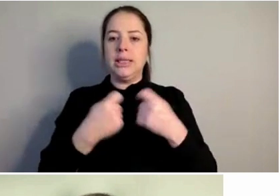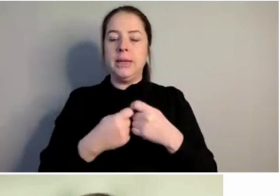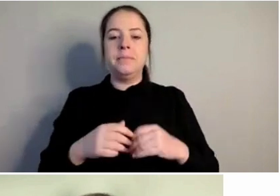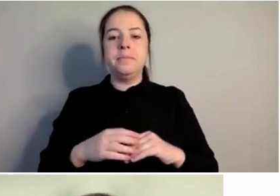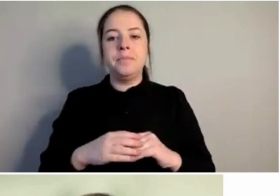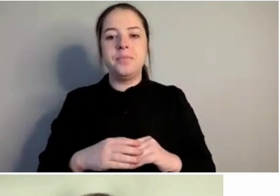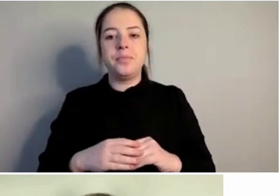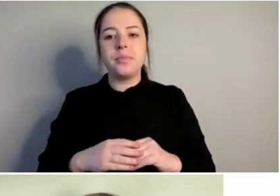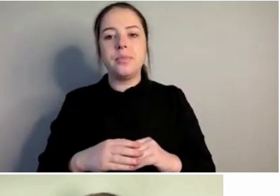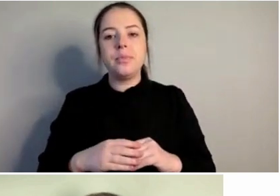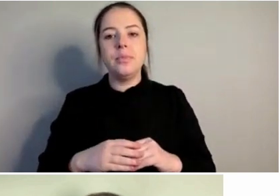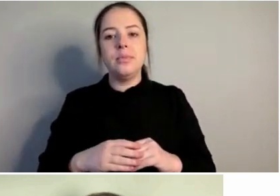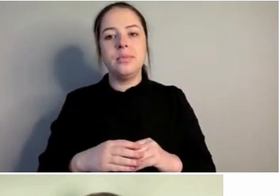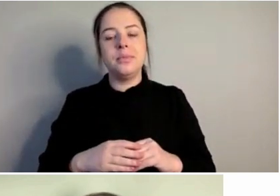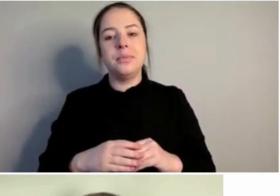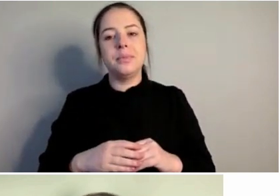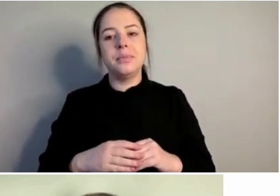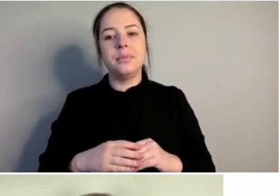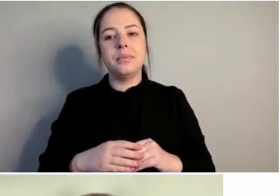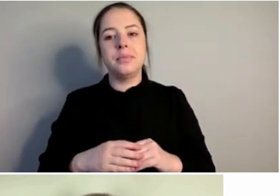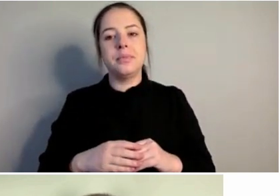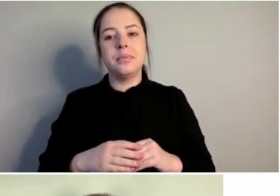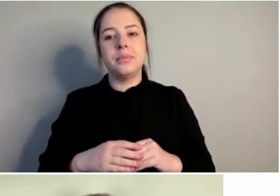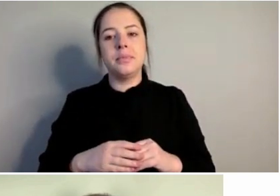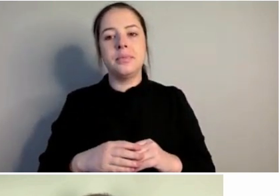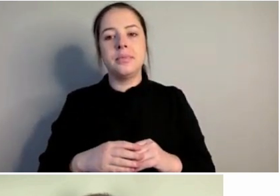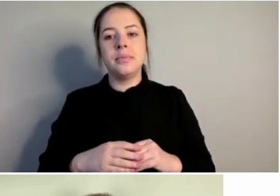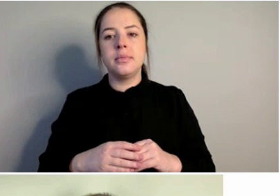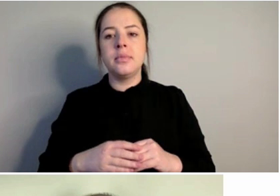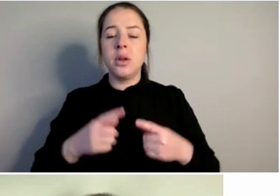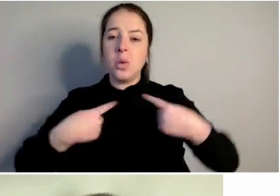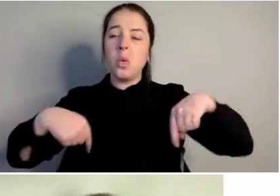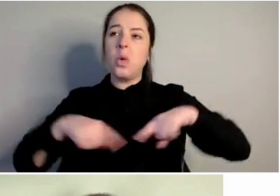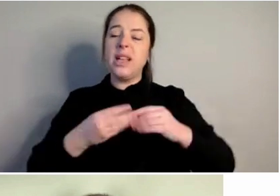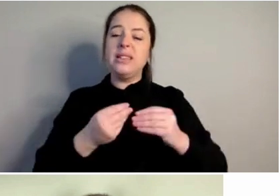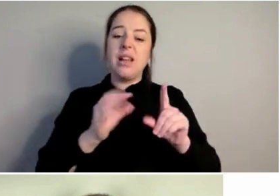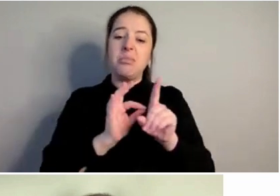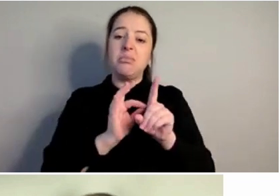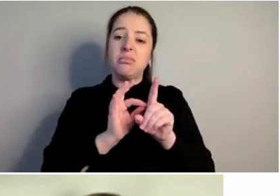I think, again, we've made some progress, but there's still a lot of work to do